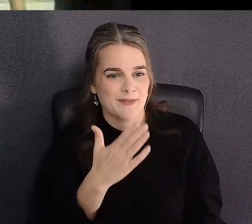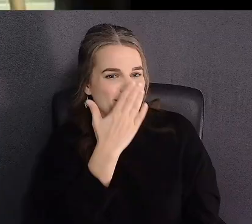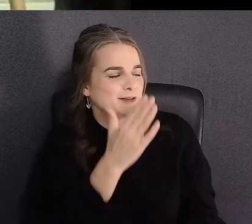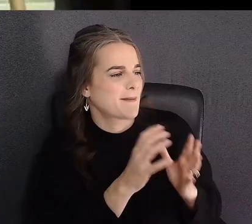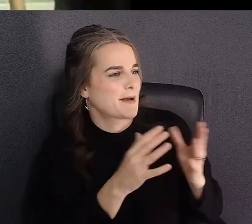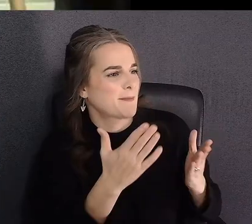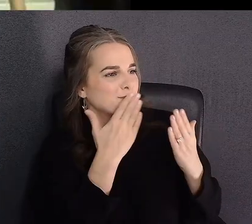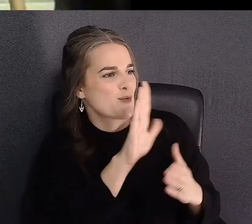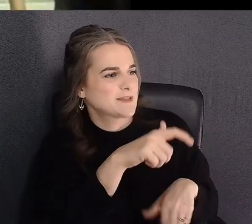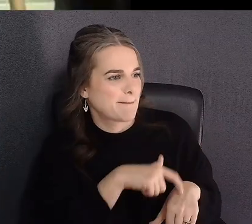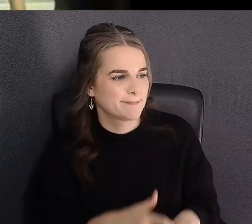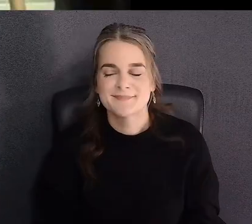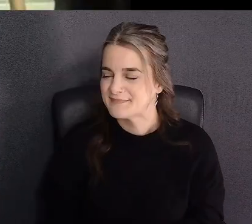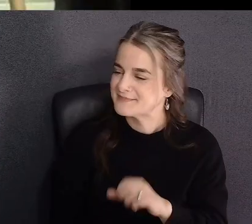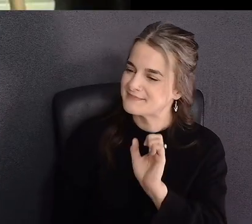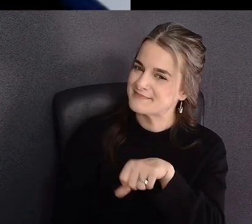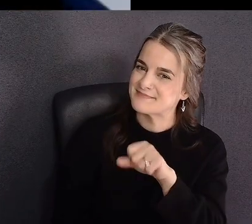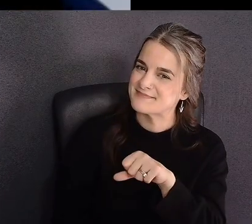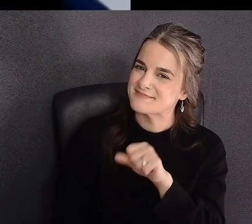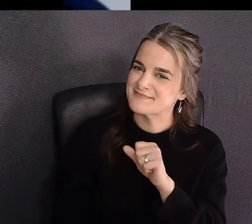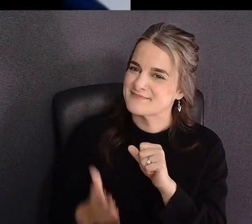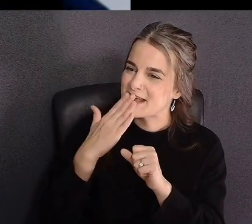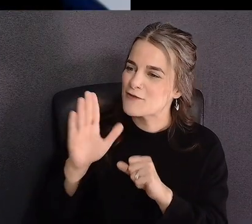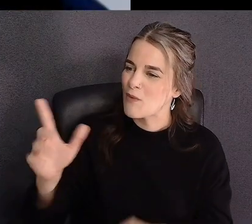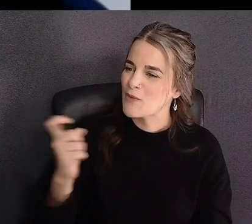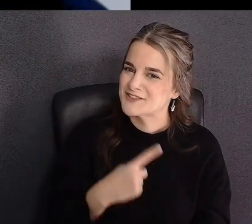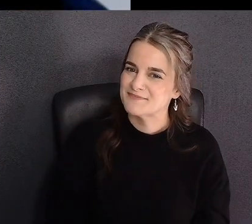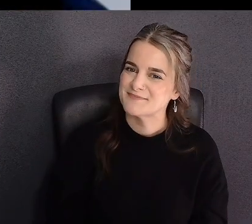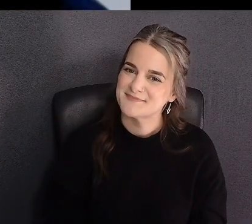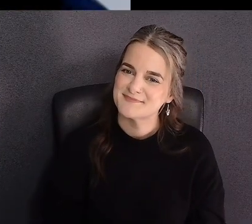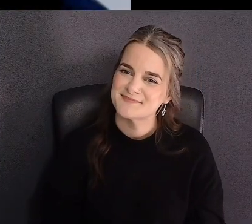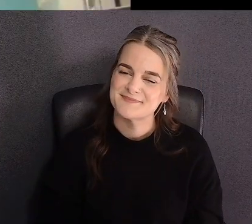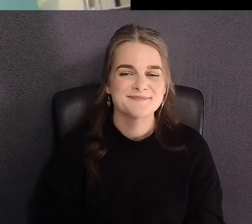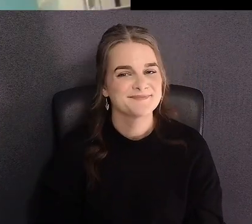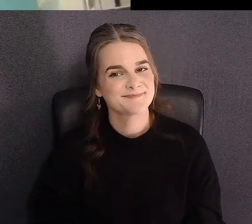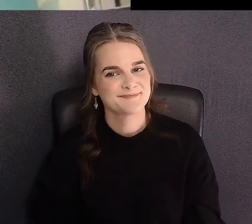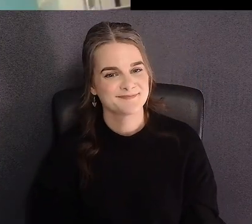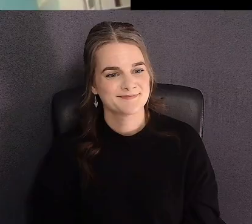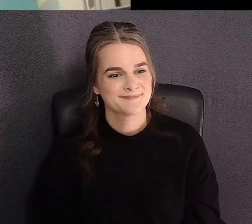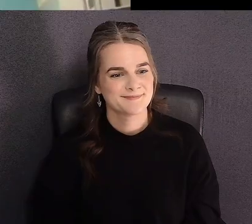I appreciate your time. Yeah, absolutely. Thanks for the question. Thanks.